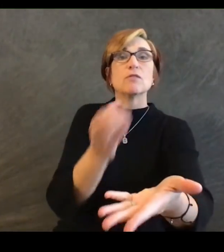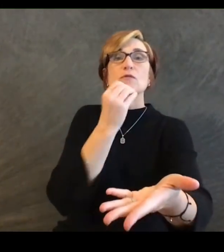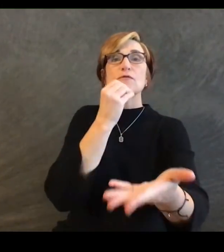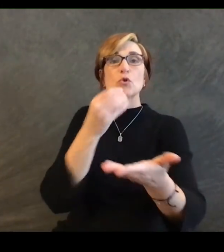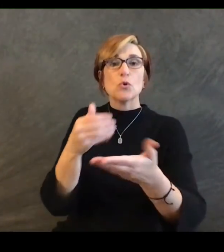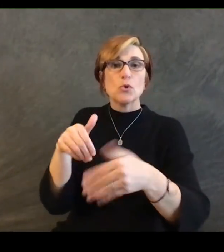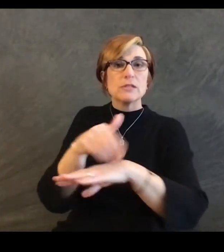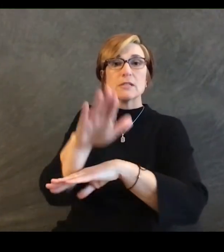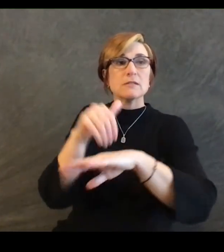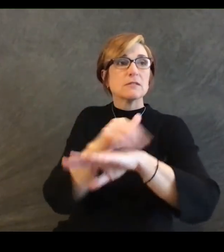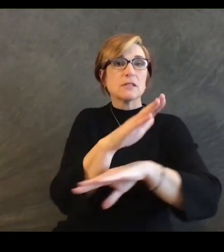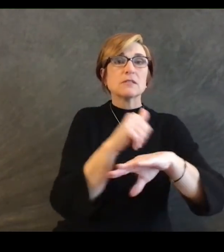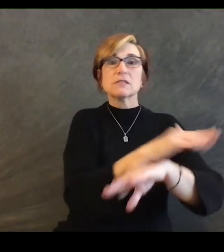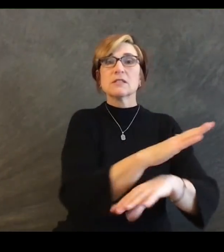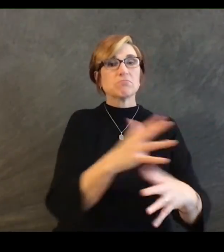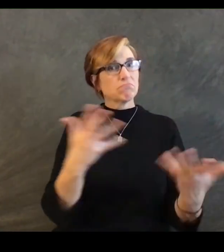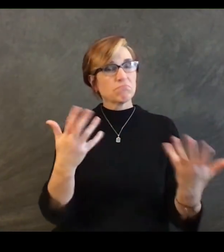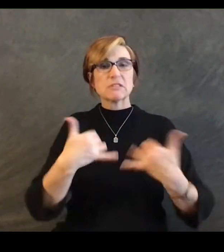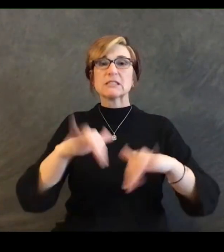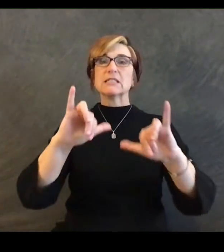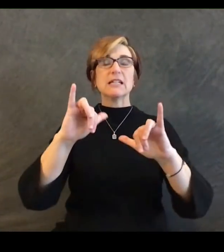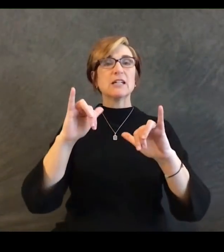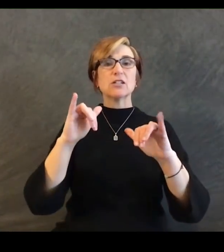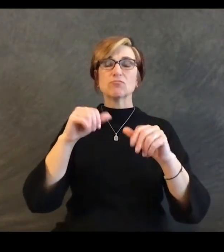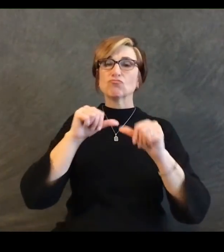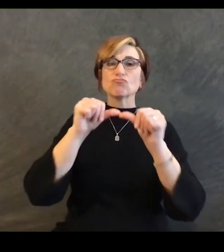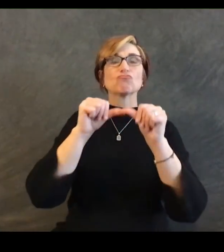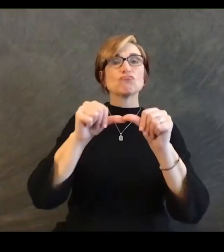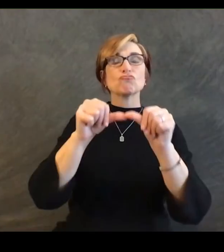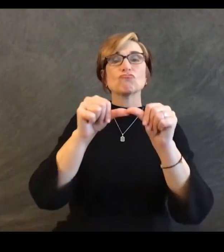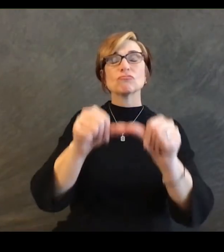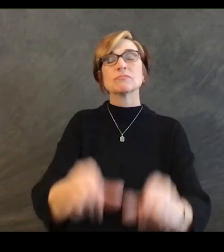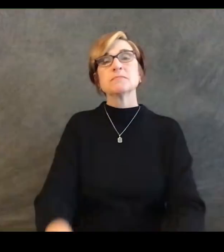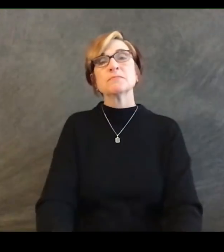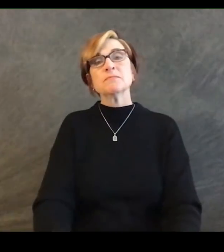strong to the American people though we we just want to assure you that we're